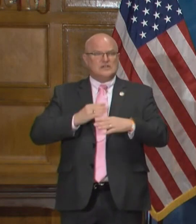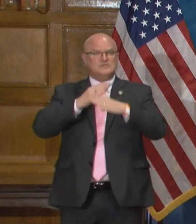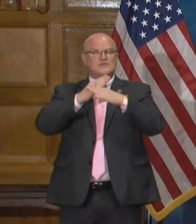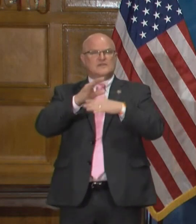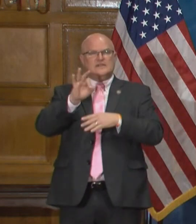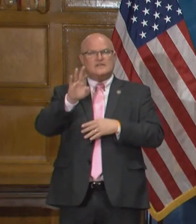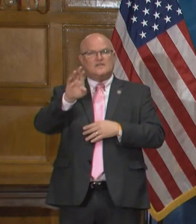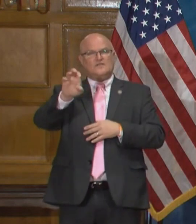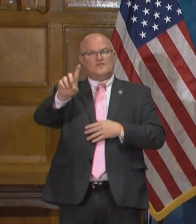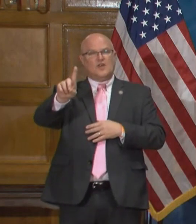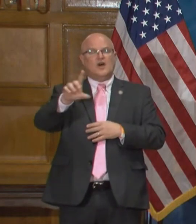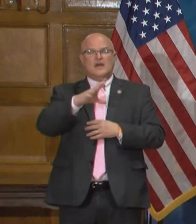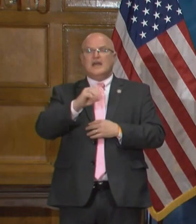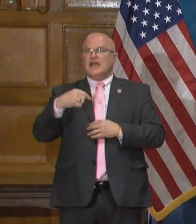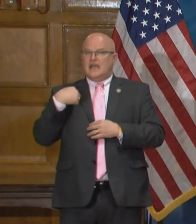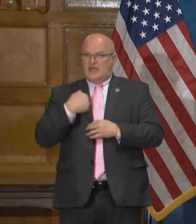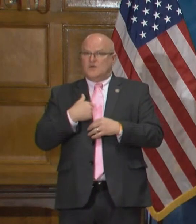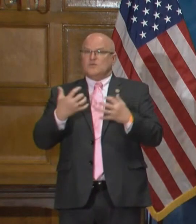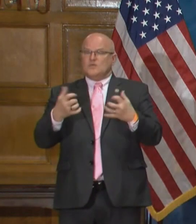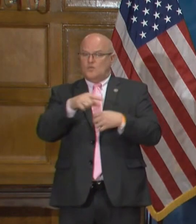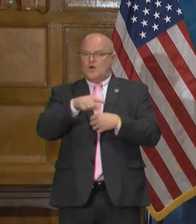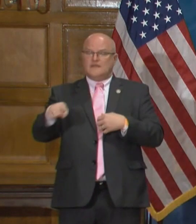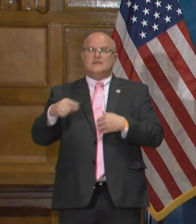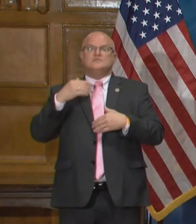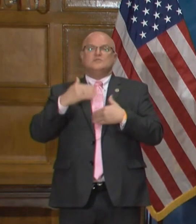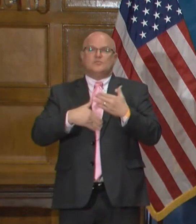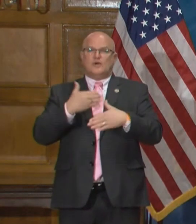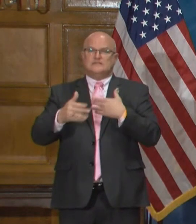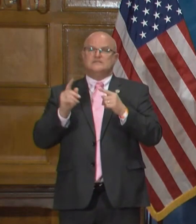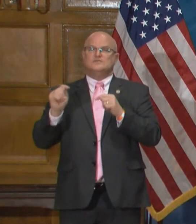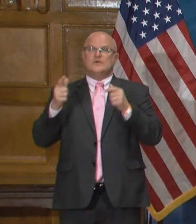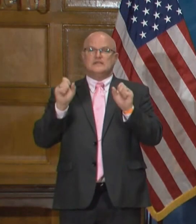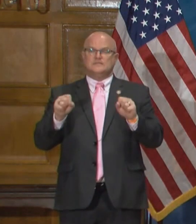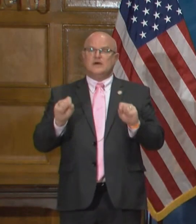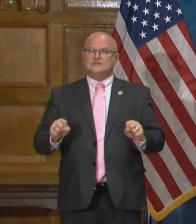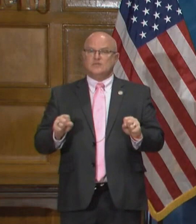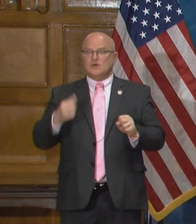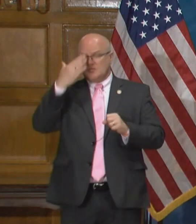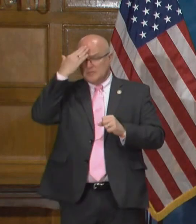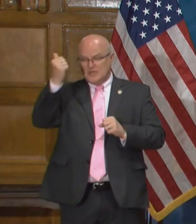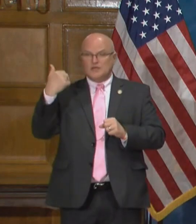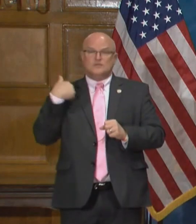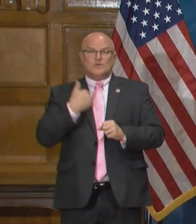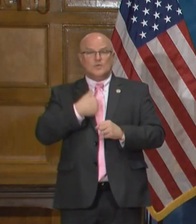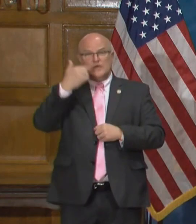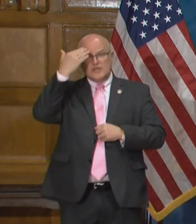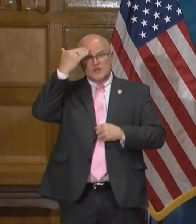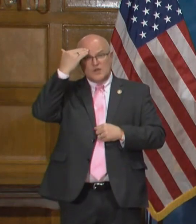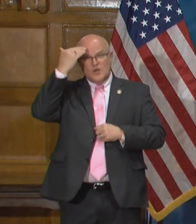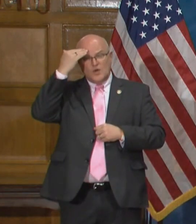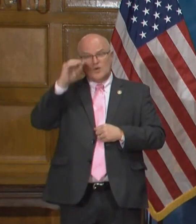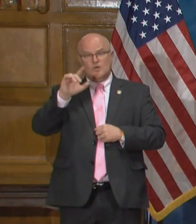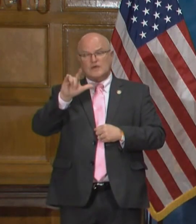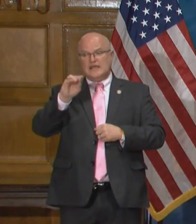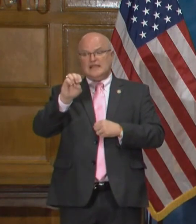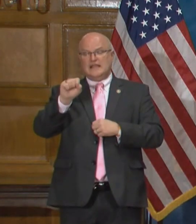UNEMPLOYMENT CHECKS ARE PUTTING RESOURCES TO IT. THEY'RE PROCESSING UNEMPLOYMENT CHECKS ARE PUTTING RESOURCES TO IT. THEY'RE PROCESSING THEM UNEMPLOYMENT CHECKS ARE PUTTING RESOURCES TO IT. THEY'RE PROCESSING THEM AS UNEMPLOYMENT CHECKS ARE PUTTING RESOURCES TO IT. THEY'RE PROCESSING THEM AS FAST RESOURCES TO IT. THEY'RE PROCESSING THEM AS FAST RESOURCES TO IT. THEY'RE PROCESSING THEM AS FAST AS RESOURCES TO IT. THEY'RE PROCESSING THEM AS FAST AS THEY RESOURCES TO IT. THEY'RE PROCESSING THEM AS FAST AS THEY CAN RESOURCES TO IT. THEY'RE PROCESSING THEM AS FAST AS THEY CAN FOLLOWING RESOURCES TO IT. THEY'RE PROCESSING THEM AS FAST AS THEY CAN FOLLOWING THOSE THEY'RE PROCESSING THEM AS FAST AS THEY CAN FOLLOWING THOSE THEY'RE PROCESSING THEM AS FAST AS THEY CAN FOLLOWING THOSE GUIDELINES THEY'RE PROCESSING THEM AS FAST AS THEY CAN FOLLOWING THOSE GUIDELINES TRYING THEY'RE PROCESSING THEM AS FAST AS THEY CAN FOLLOWING THOSE GUIDELINES TRYING TO THEY'RE PROCESSING THEM AS FAST AS THEY CAN FOLLOWING THOSE GUIDELINES TRYING TO PREVENT AS THEY CAN FOLLOWING THOSE GUIDELINES TRYING TO PREVENT AS THEY CAN FOLLOWING THOSE GUIDELINES TRYING TO PREVENT FRAUD AS THEY CAN FOLLOWING THOSE GUIDELINES TRYING TO PREVENT FRAUD AND AS THEY CAN FOLLOWING THOSE GUIDELINES TRYING TO PREVENT FRAUD AND WE AS THEY CAN FOLLOWING THOSE GUIDELINES TRYING TO PREVENT FRAUD AND WE WANT AS THEY CAN FOLLOWING THOSE GUIDELINES TRYING TO PREVENT FRAUD AND WE WANT THEM AS THEY CAN FOLLOWING THOSE GUIDELINES TRYING TO PREVENT FRAUD AND WE WANT THEM TO AS THEY CAN FOLLOWING THOSE GUIDELINES TRYING TO PREVENT FRAUD AND WE WANT THEM TO BE GUIDELINES TRYING TO PREVENT FRAUD AND WE WANT THEM TO BE GUIDELINES TRYING TO PREVENT FRAUD AND WE WANT THEM TO BE ABLE GUIDELINES TRYING TO PREVENT FRAUD AND WE WANT THEM TO BE ABLE TO GUIDELINES TRYING TO PREVENT FRAUD AND WE WANT THEM TO BE ABLE TO PROCESS GUIDELINES TRYING TO PREVENT FRAUD AND WE WANT THEM TO BE ABLE TO PROCESS THOSE GUIDELINES TRYING TO PREVENT FRAUD AND WE WANT THEM TO BE ABLE TO PROCESS THOSE AS FRAUD AND WE WANT THEM TO BE ABLE TO PROCESS THOSE AS FRAUD AND WE WANT THEM TO BE ABLE TO PROCESS THOSE AS QUICKLY